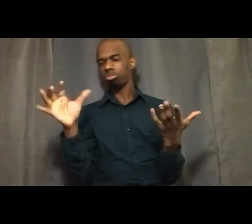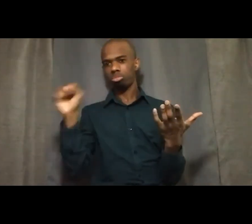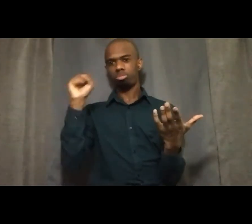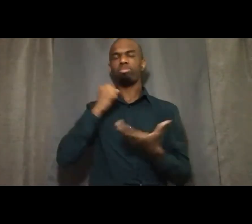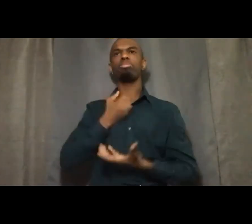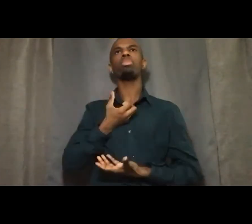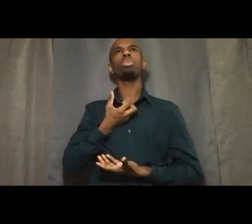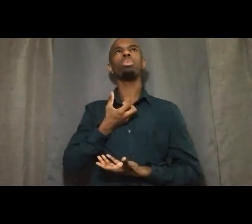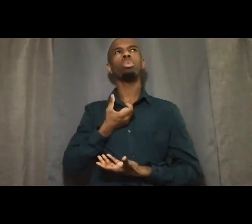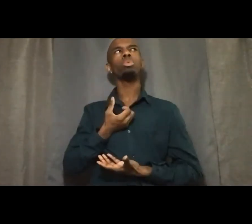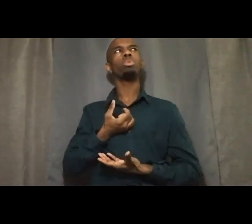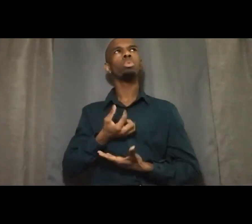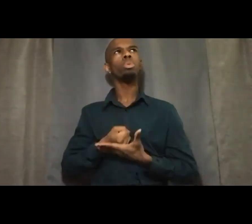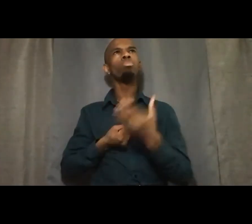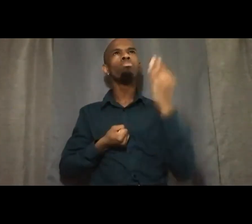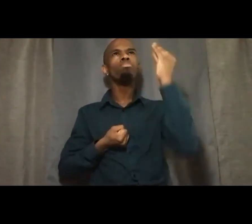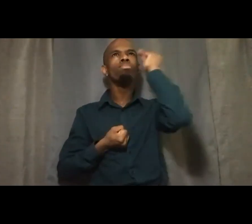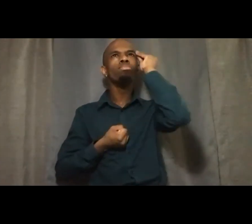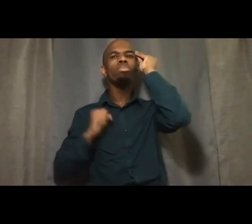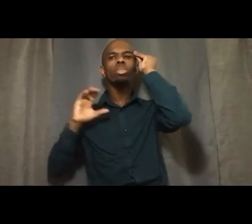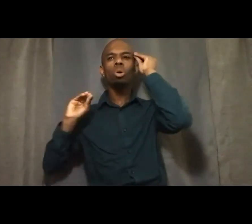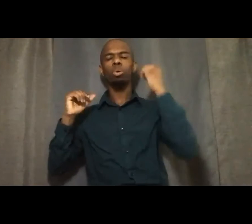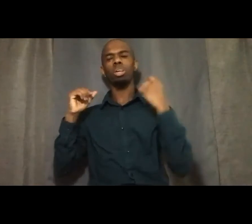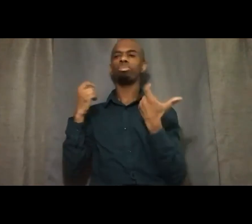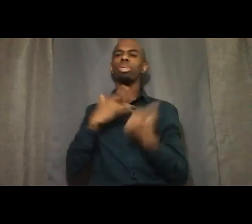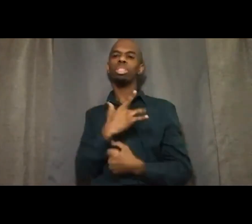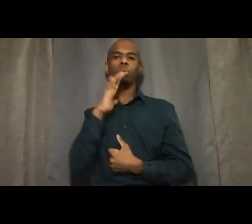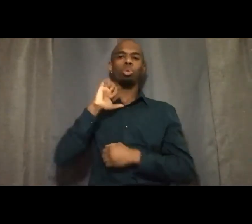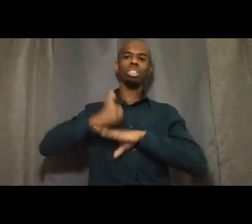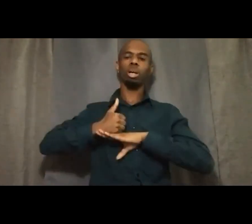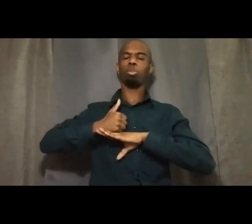at the beginning of the year or month or week.